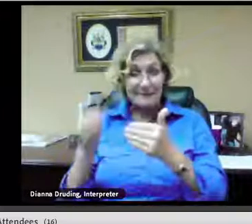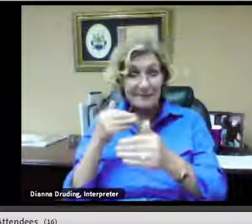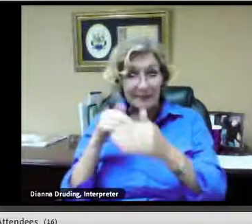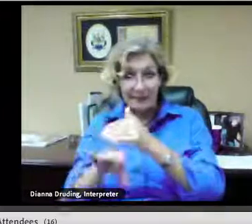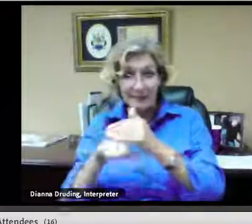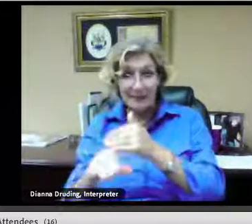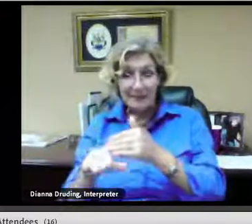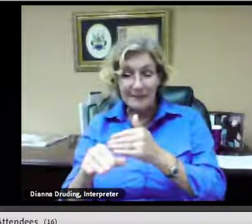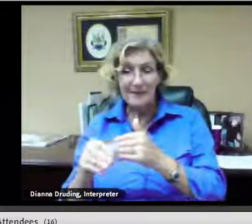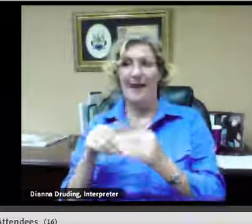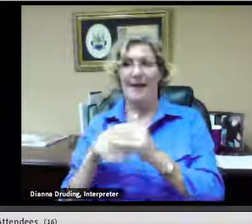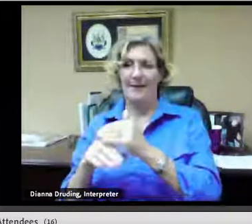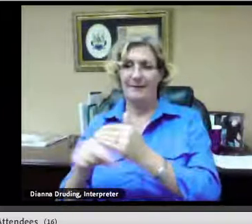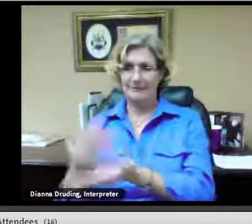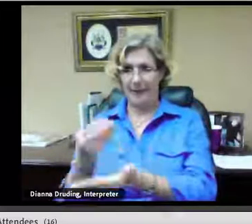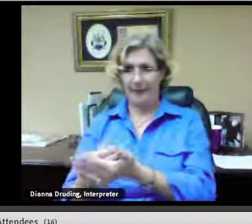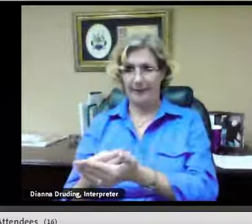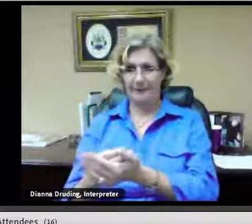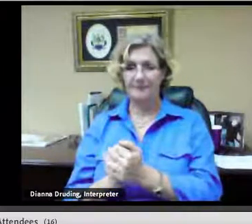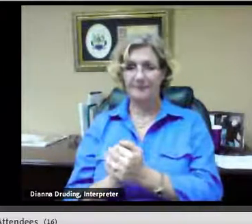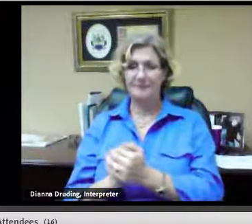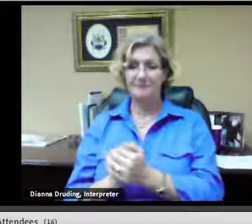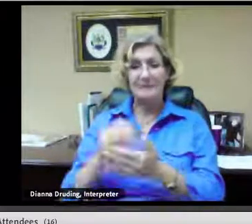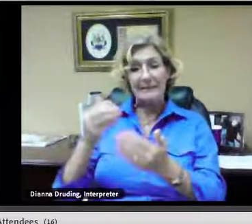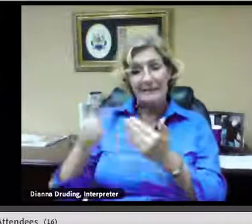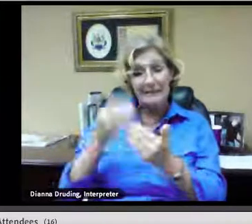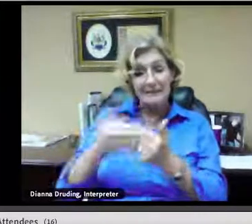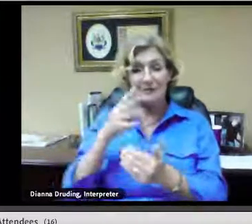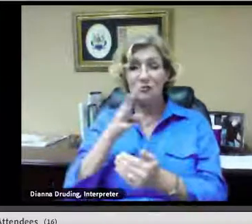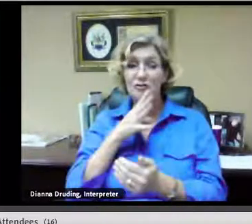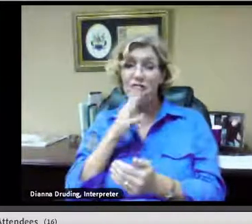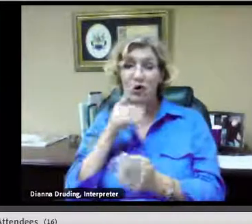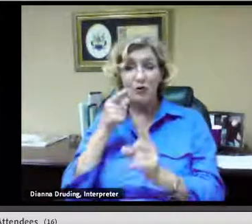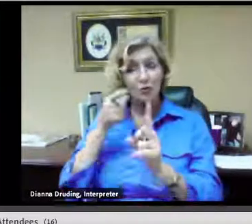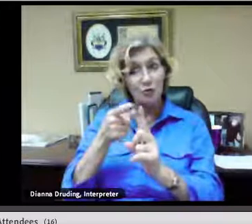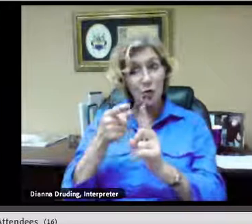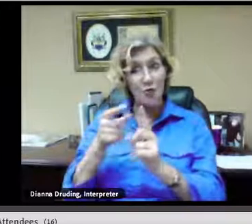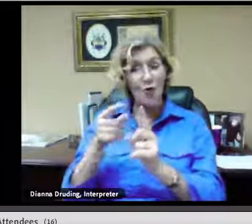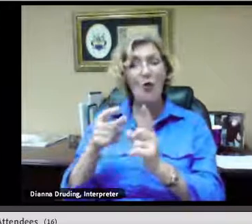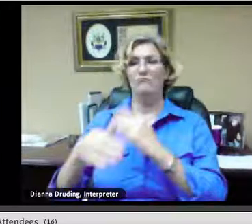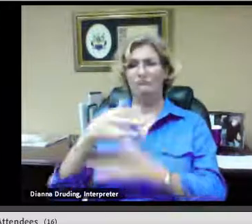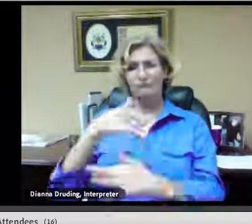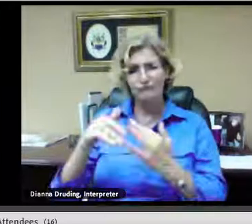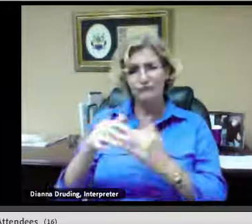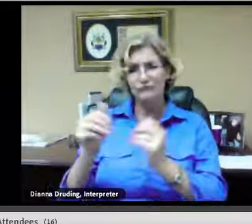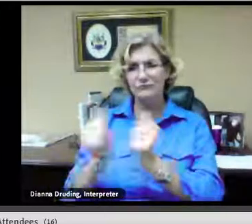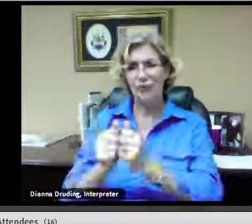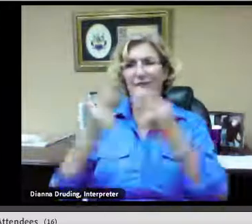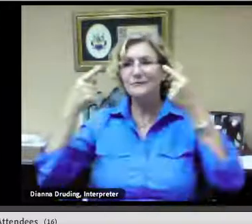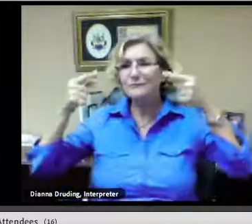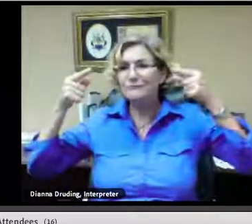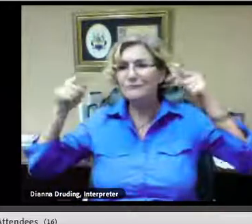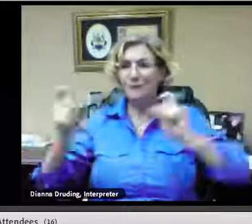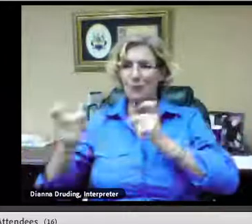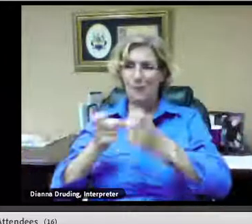Easy to talk to or get along with, an accessible manager. This is another good one, again, kind of indicating